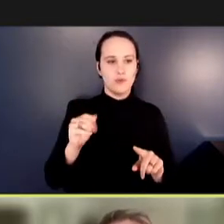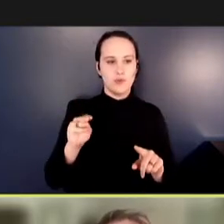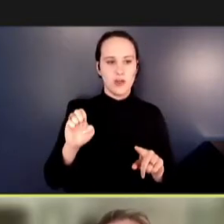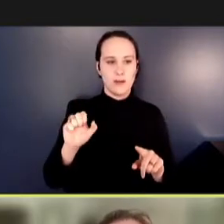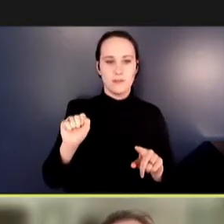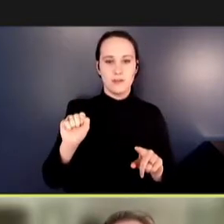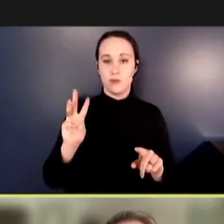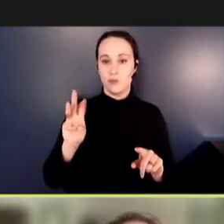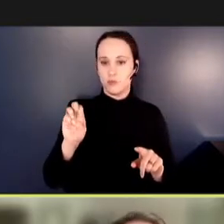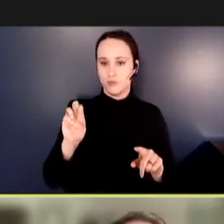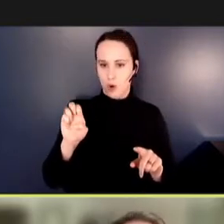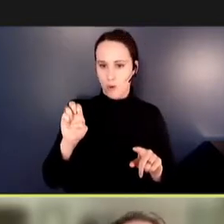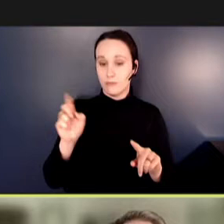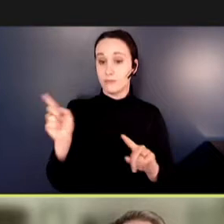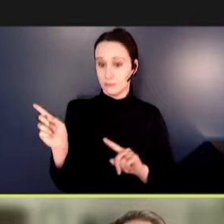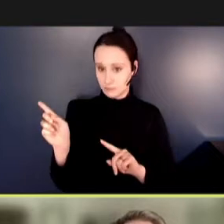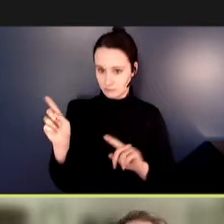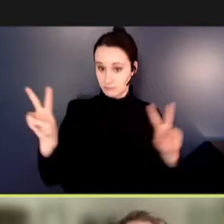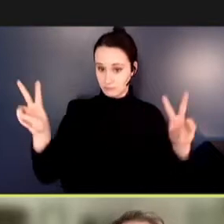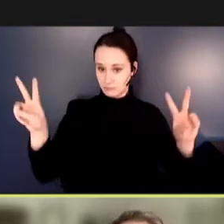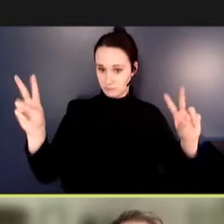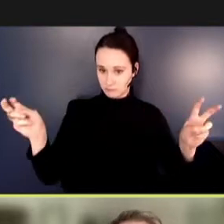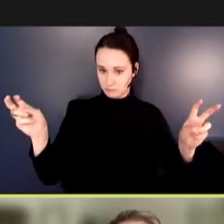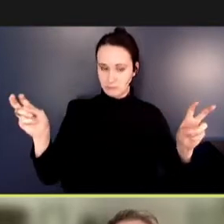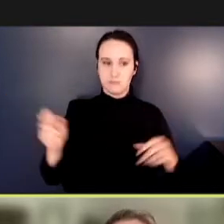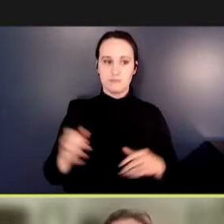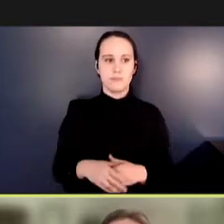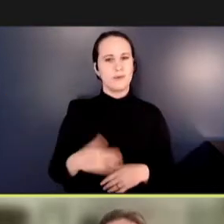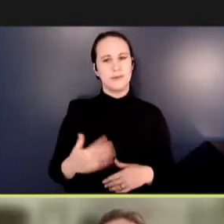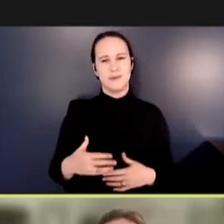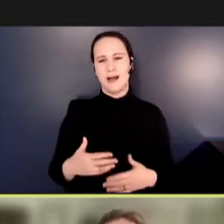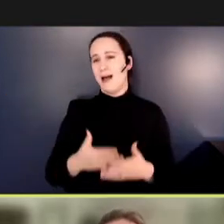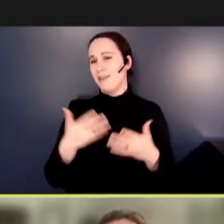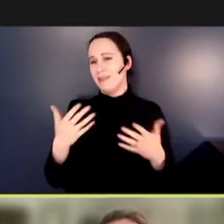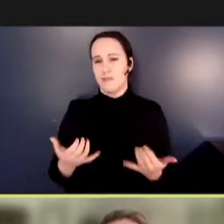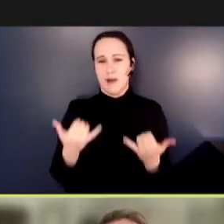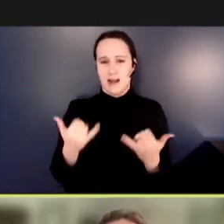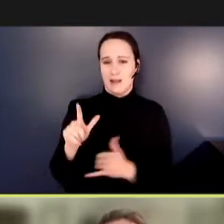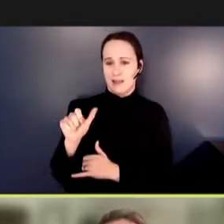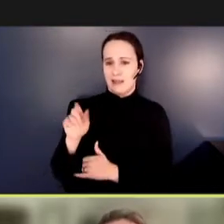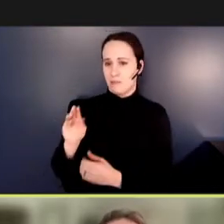Center. which basically says a lot of the current laboratory approaches are still more efficient